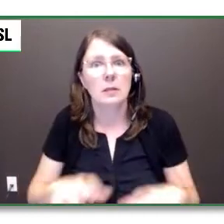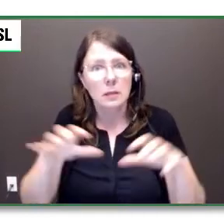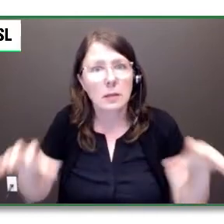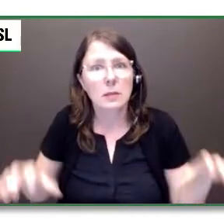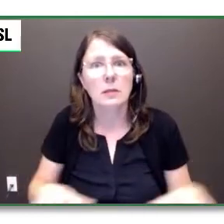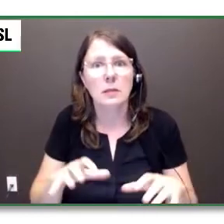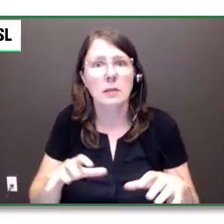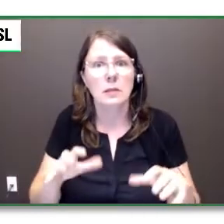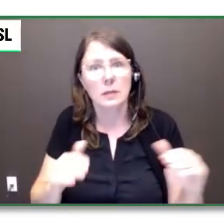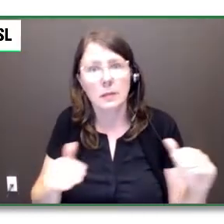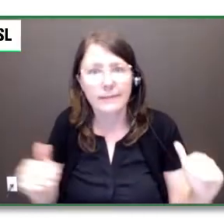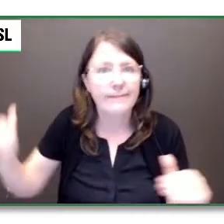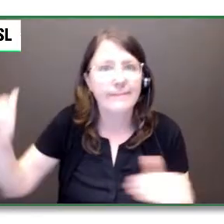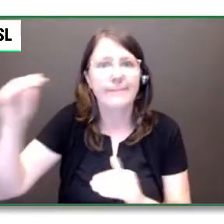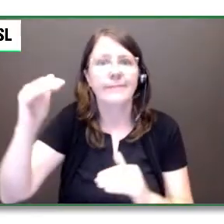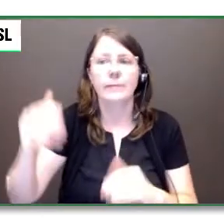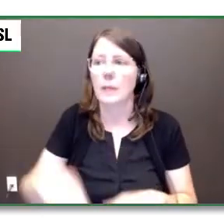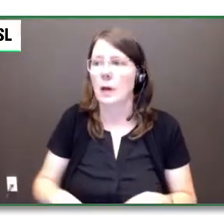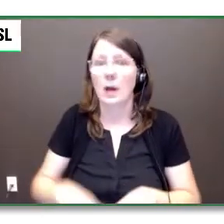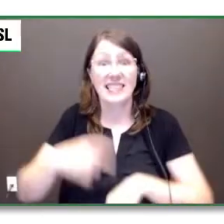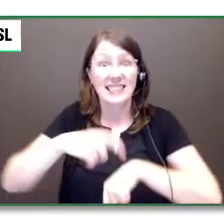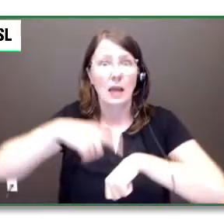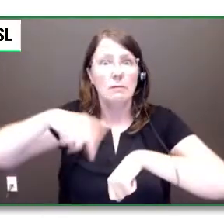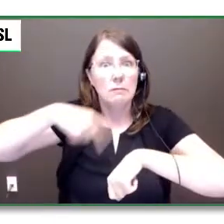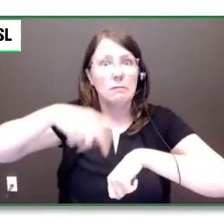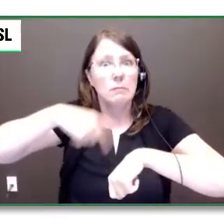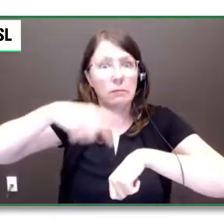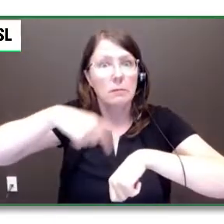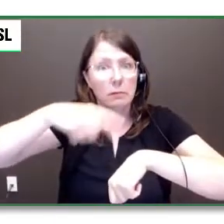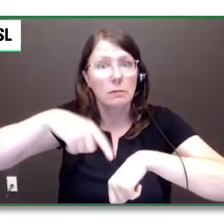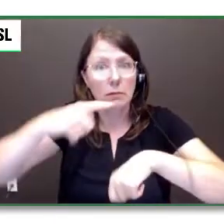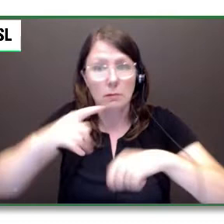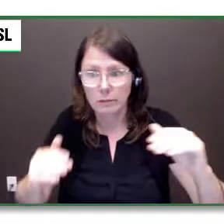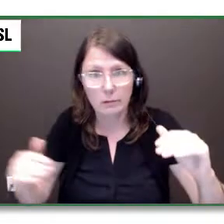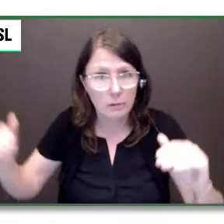um the amount of time it's taking. So there's it's not just uh sort of these